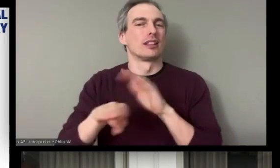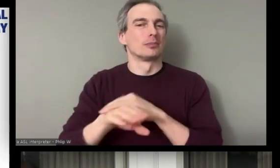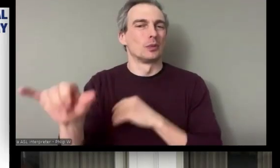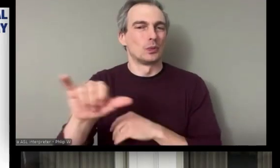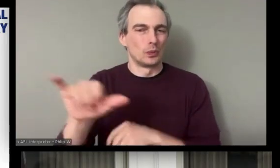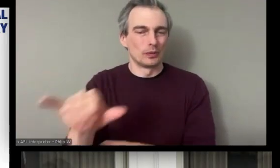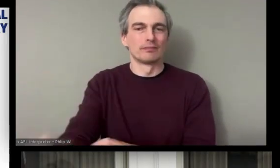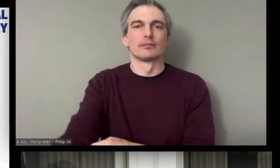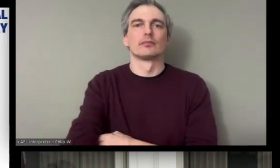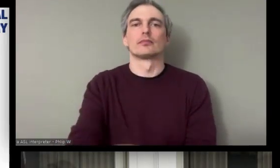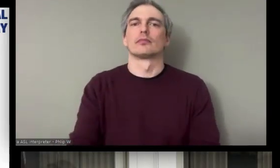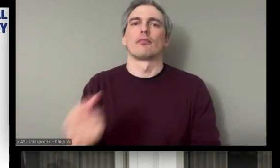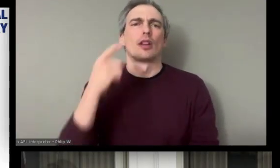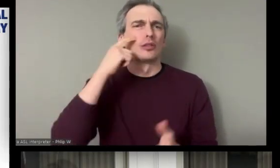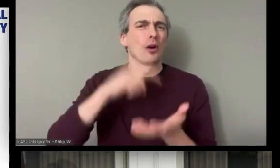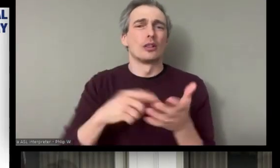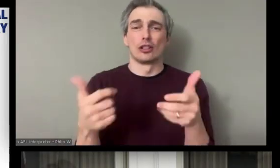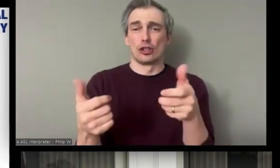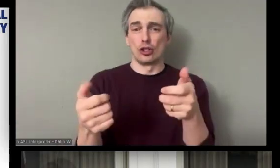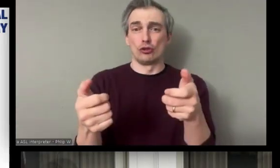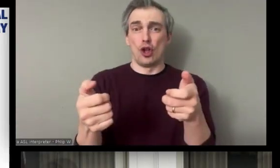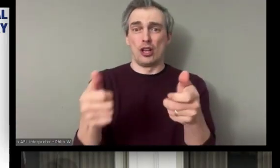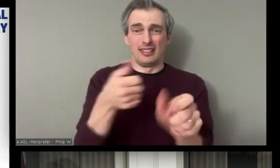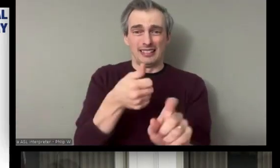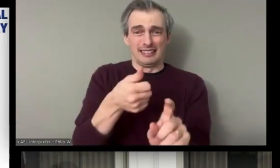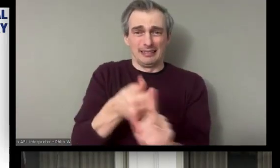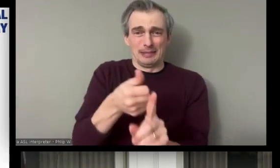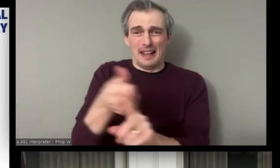challenges, because... They're kind of shaped to fit to your hands.